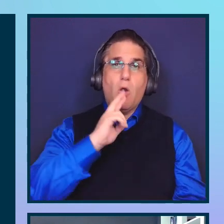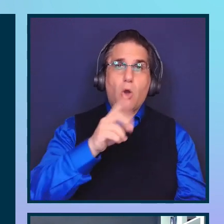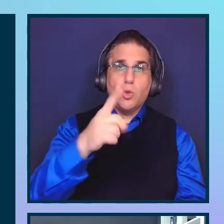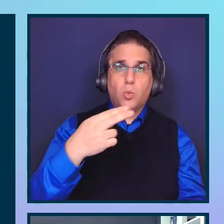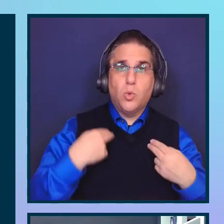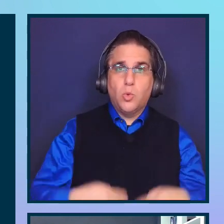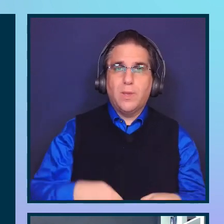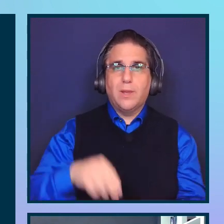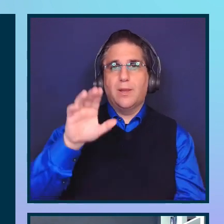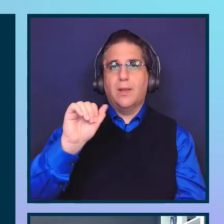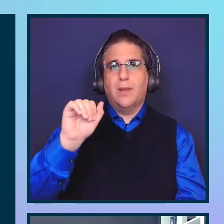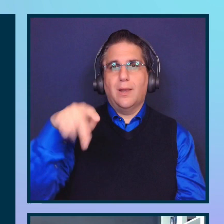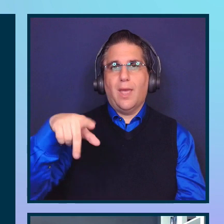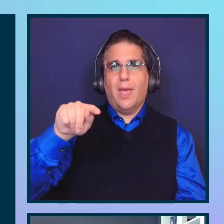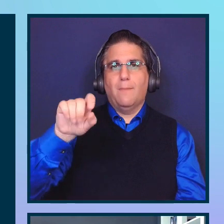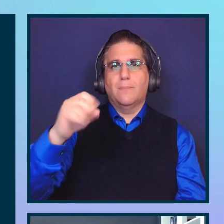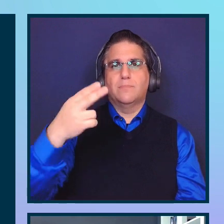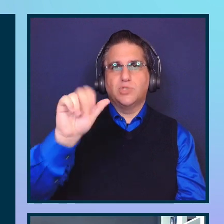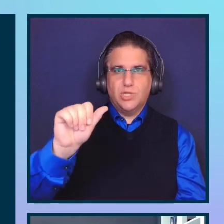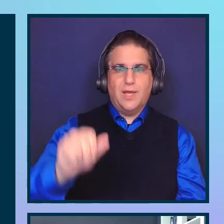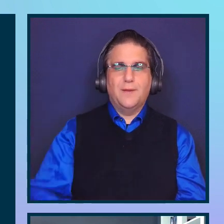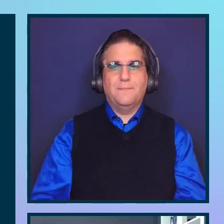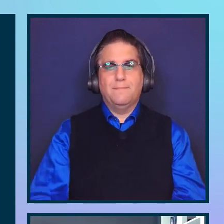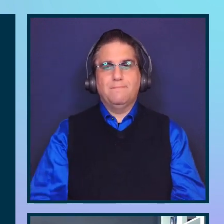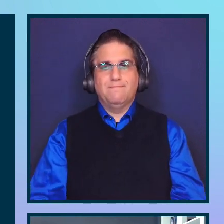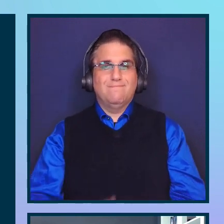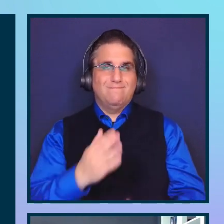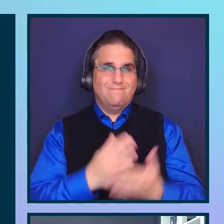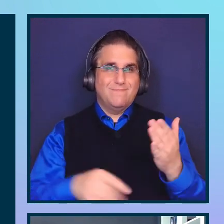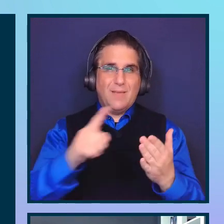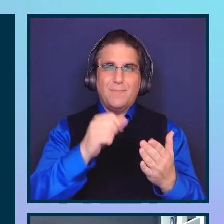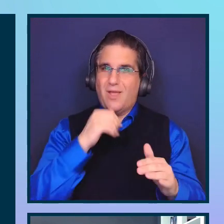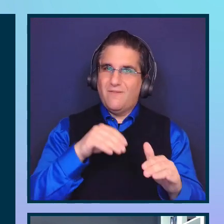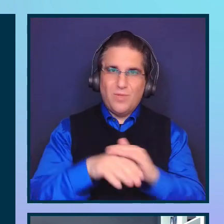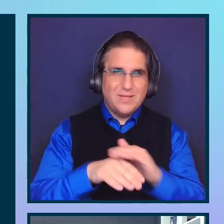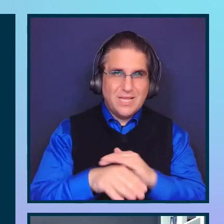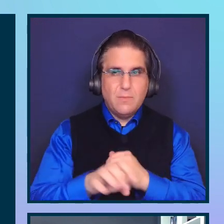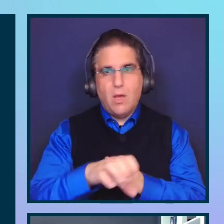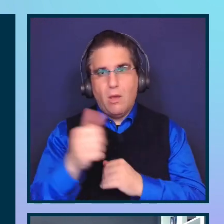So they're not fully accessible. Some of them are better than others, but like, do you really need to know that I'm human after you make me